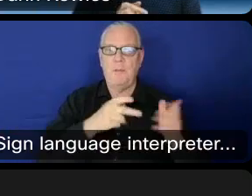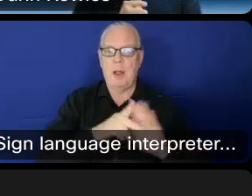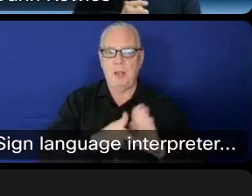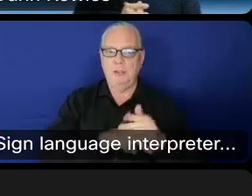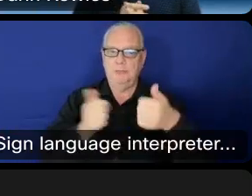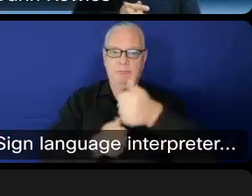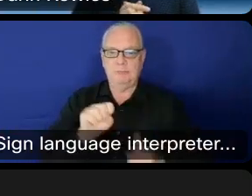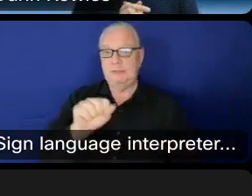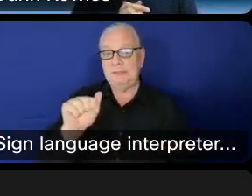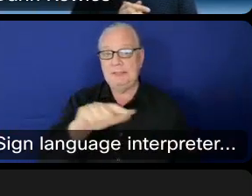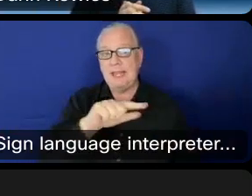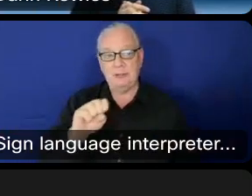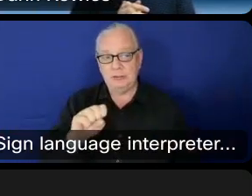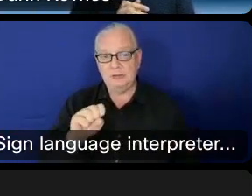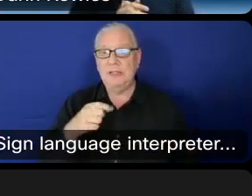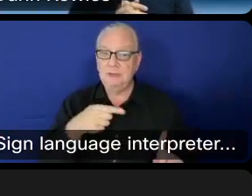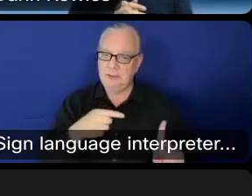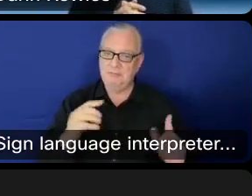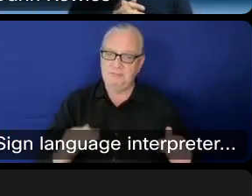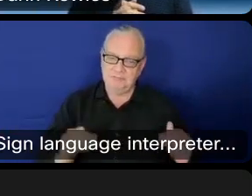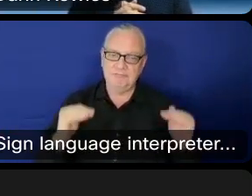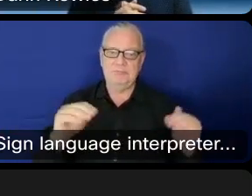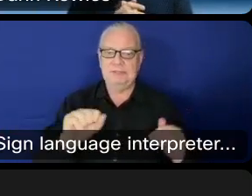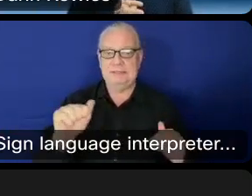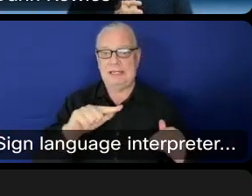she develops and advances SAGE's comprehensive health and